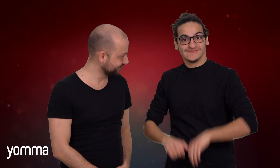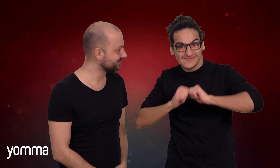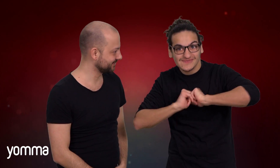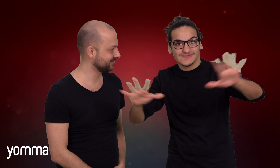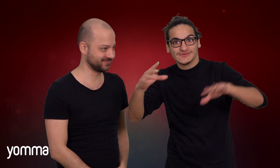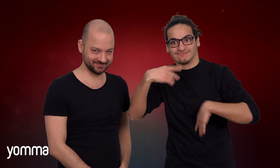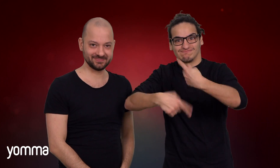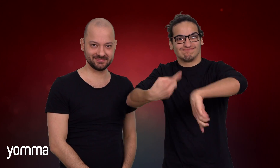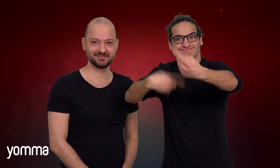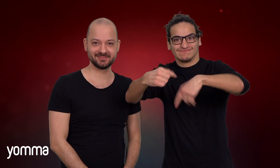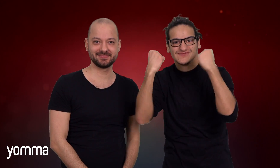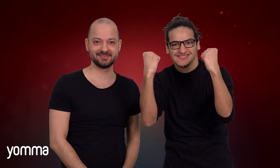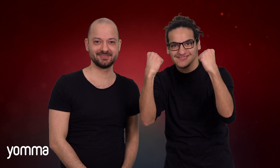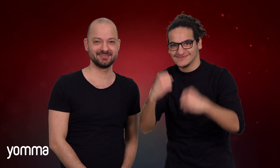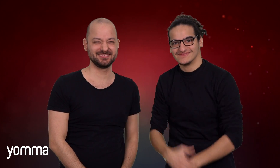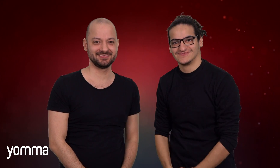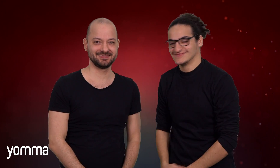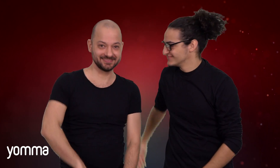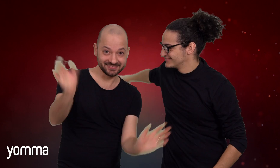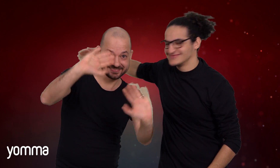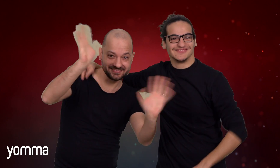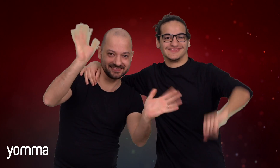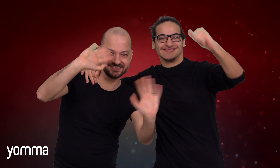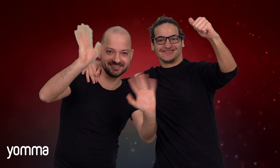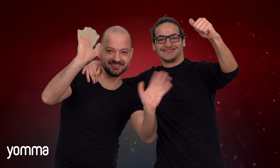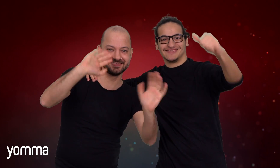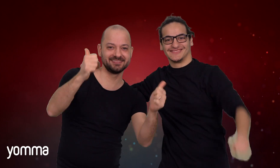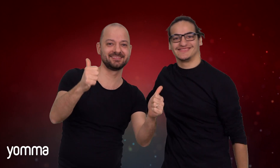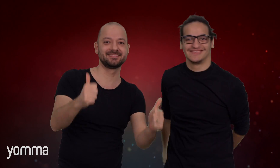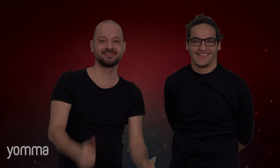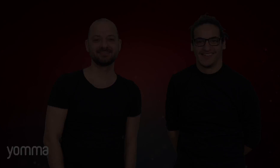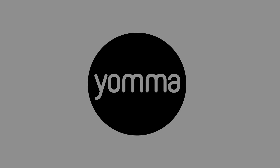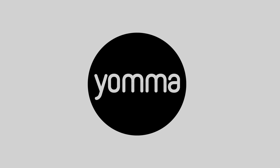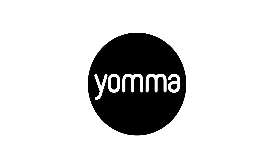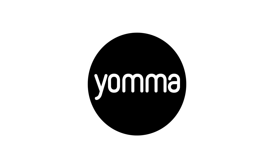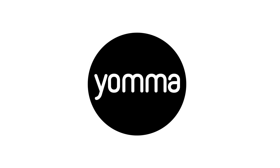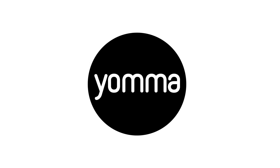Let's spread it! Bye! Subtitle: André Almeida, Benedikt J. Sequeira Gerardo and Pedro Mourão